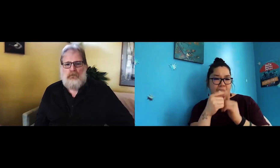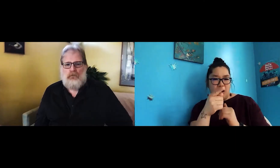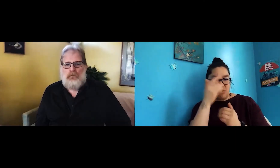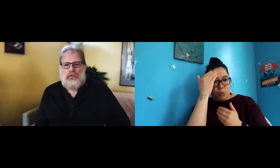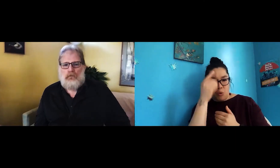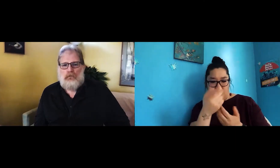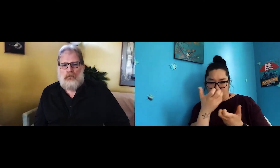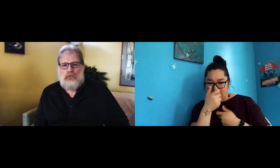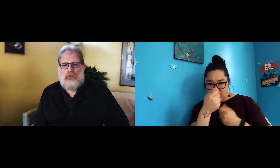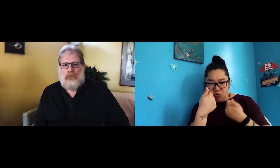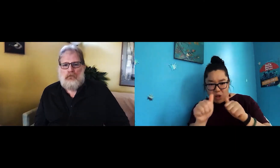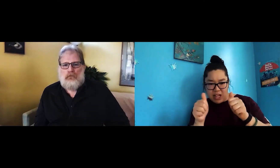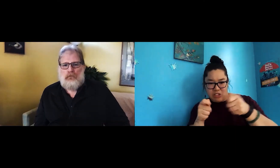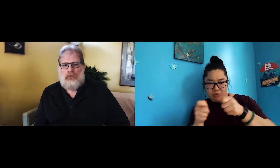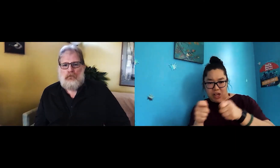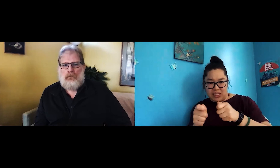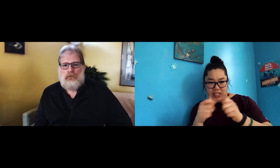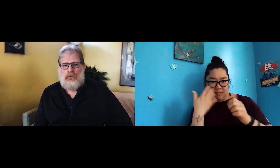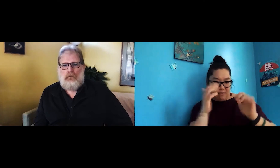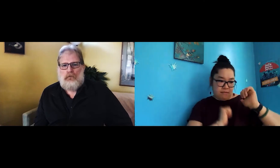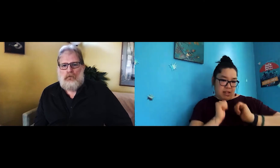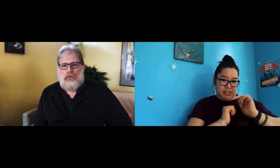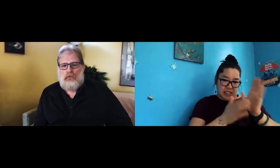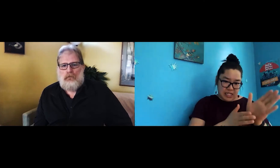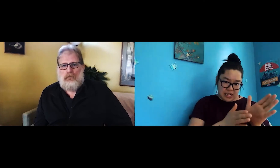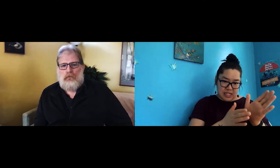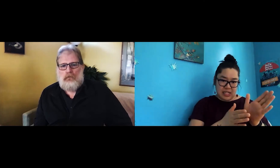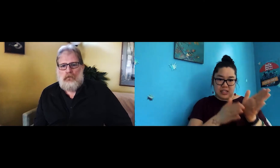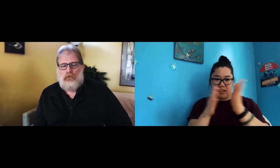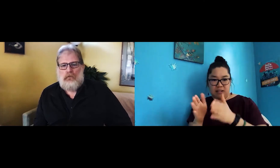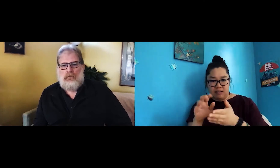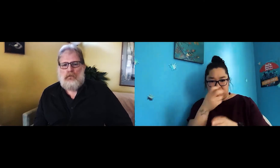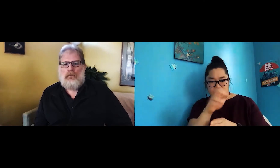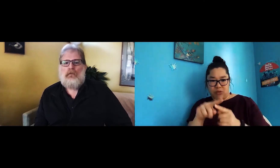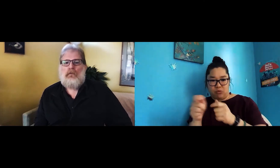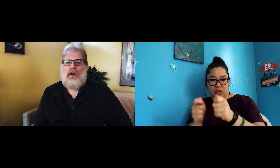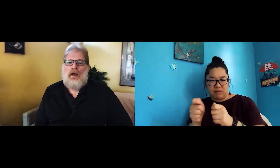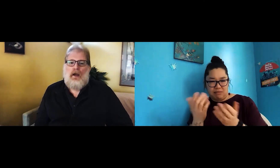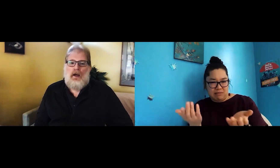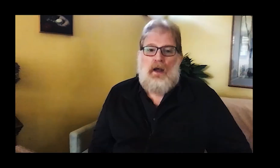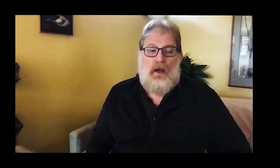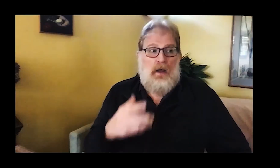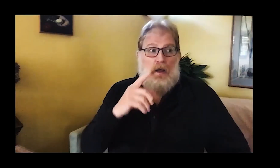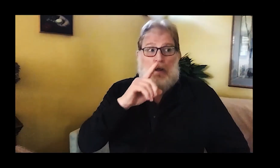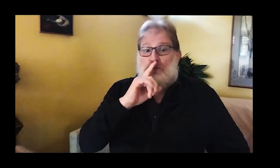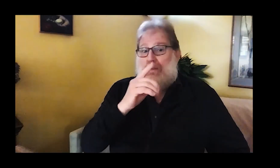How did you know you wanted to try directing? You'd done acting, what made you take the leap into directing?